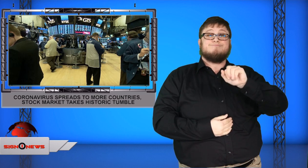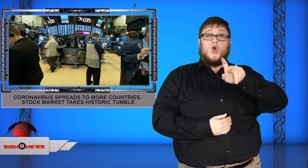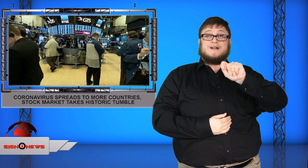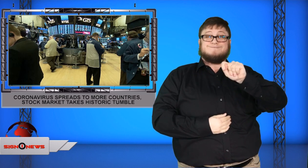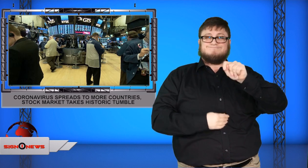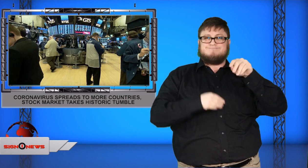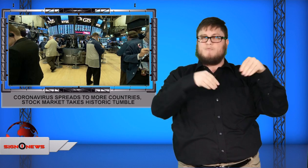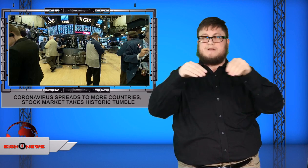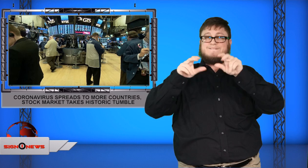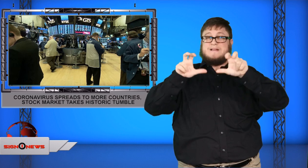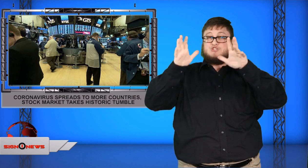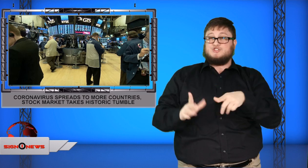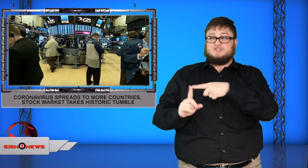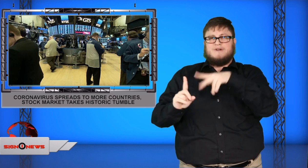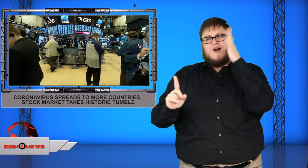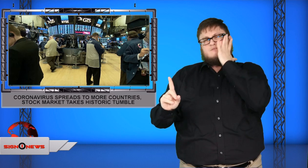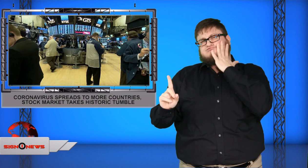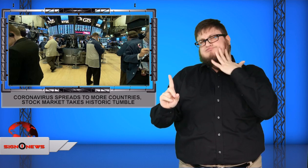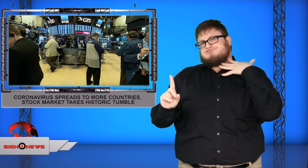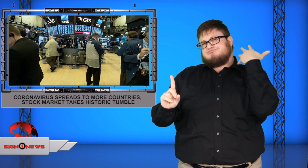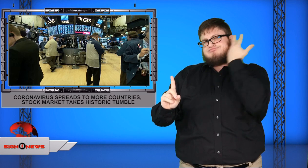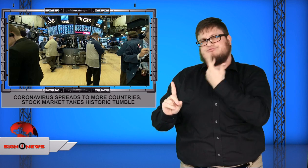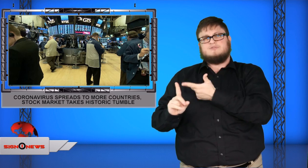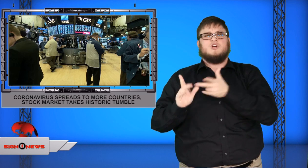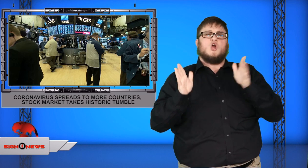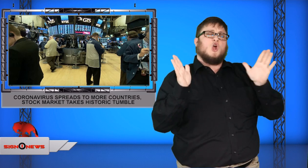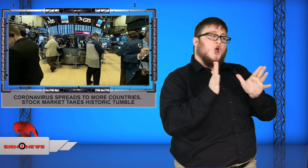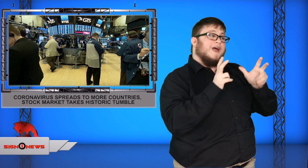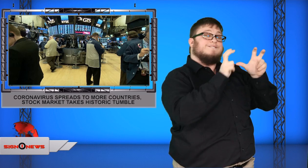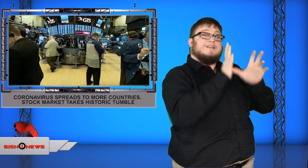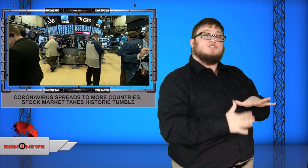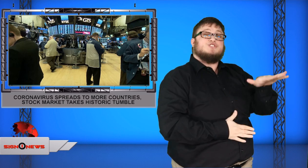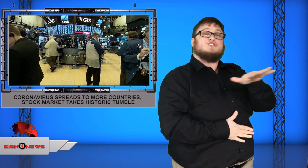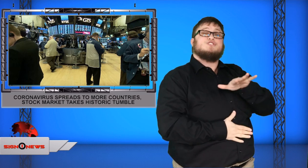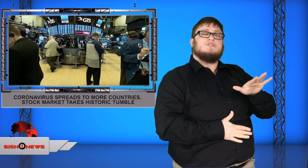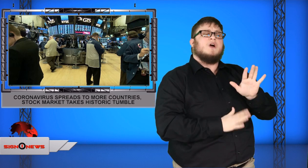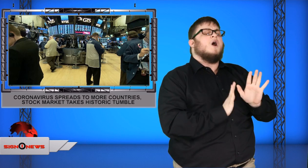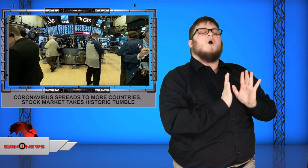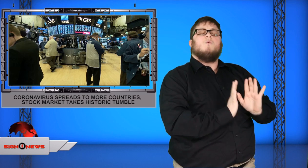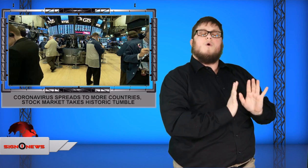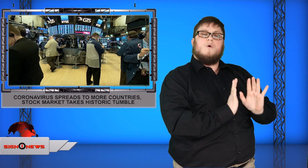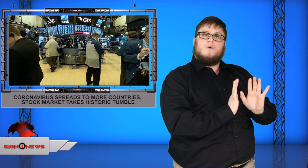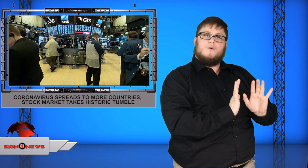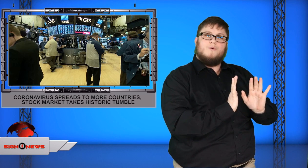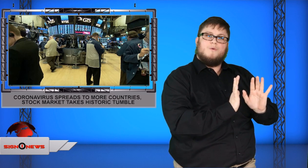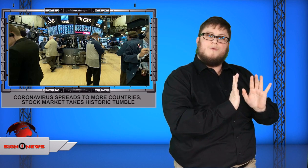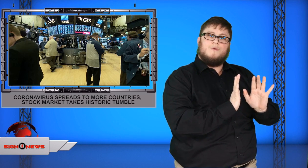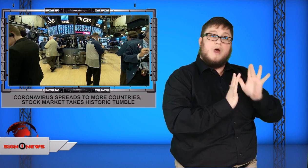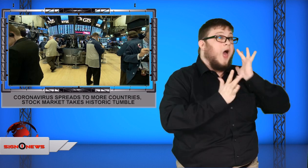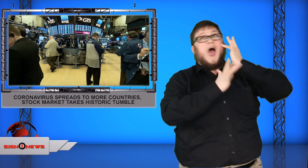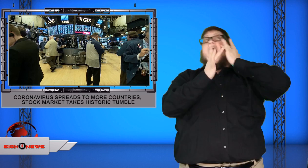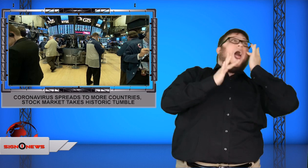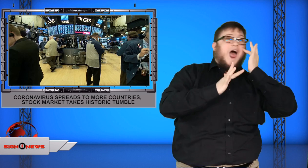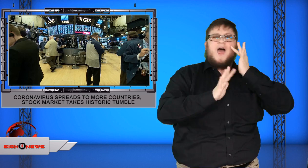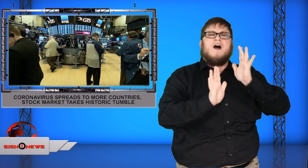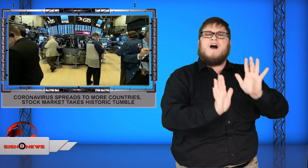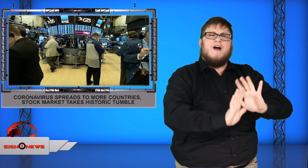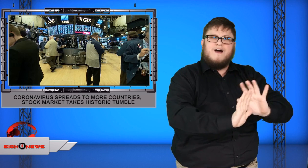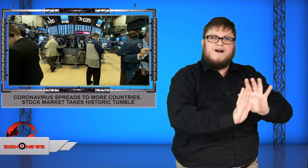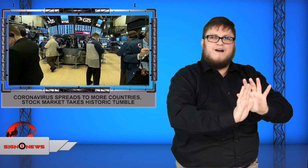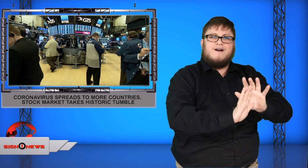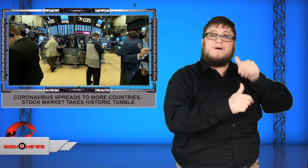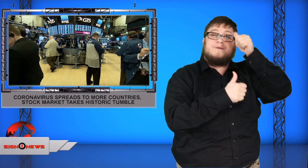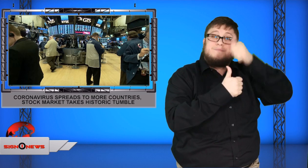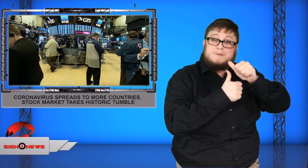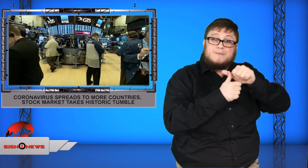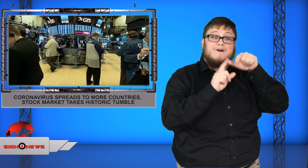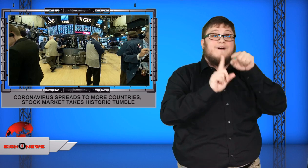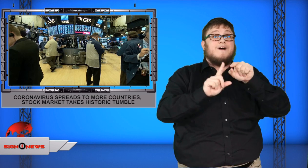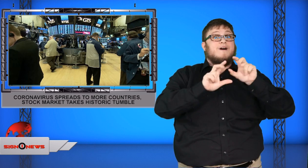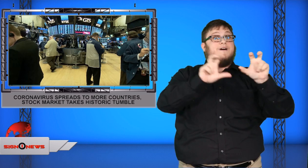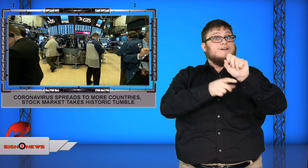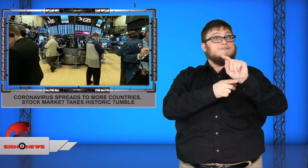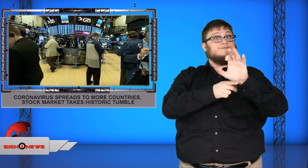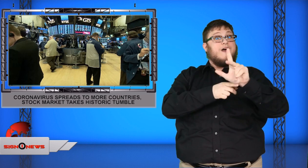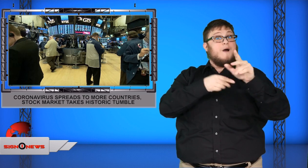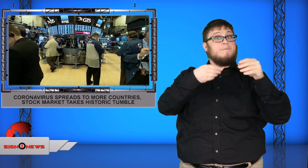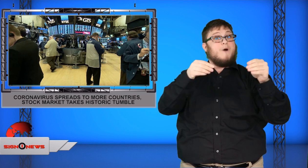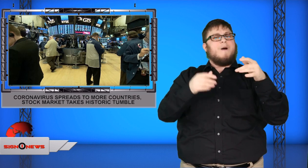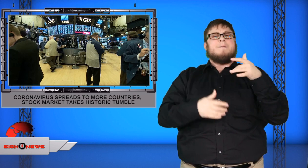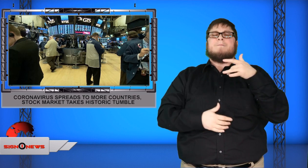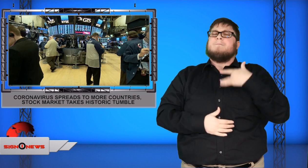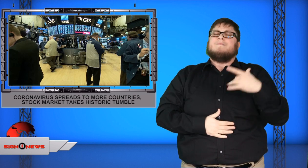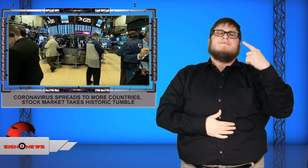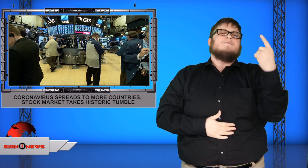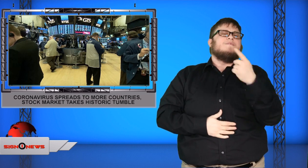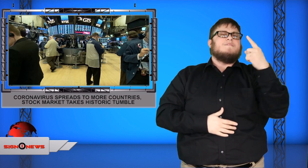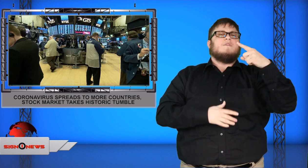Market veterans are urging investors not to panic and to remember that the stock market